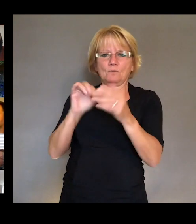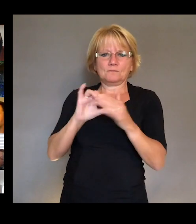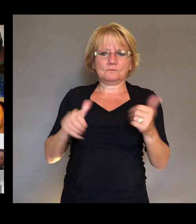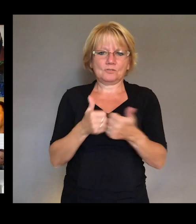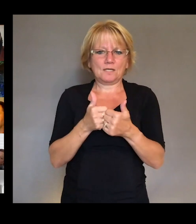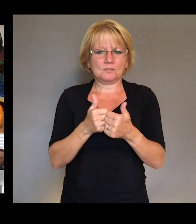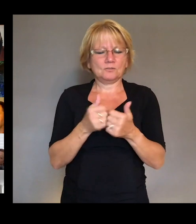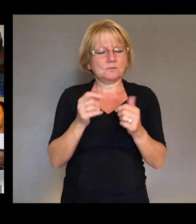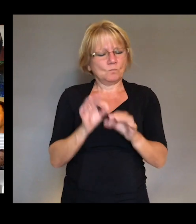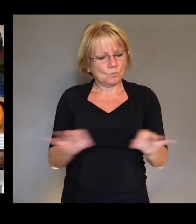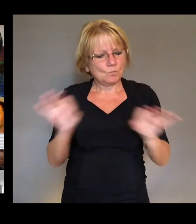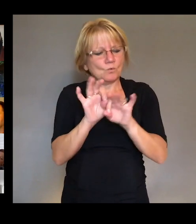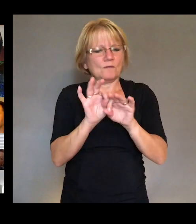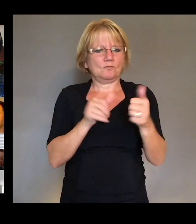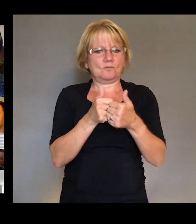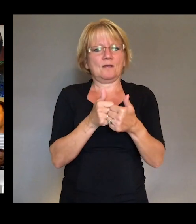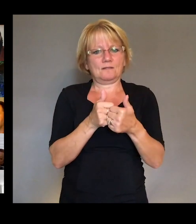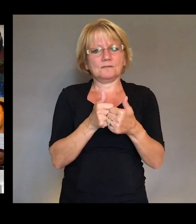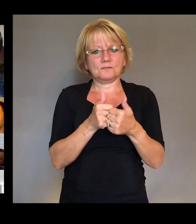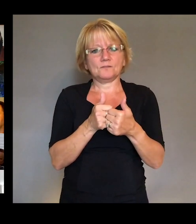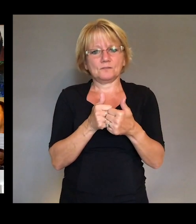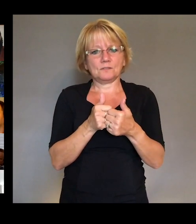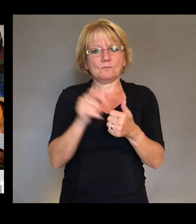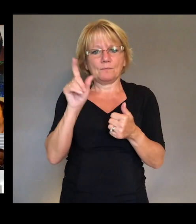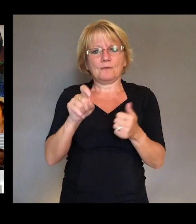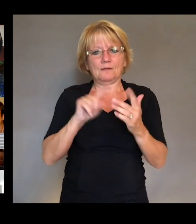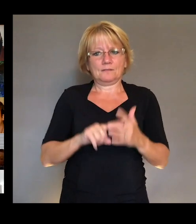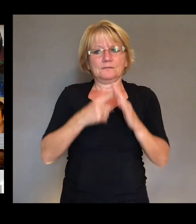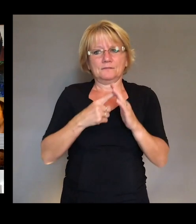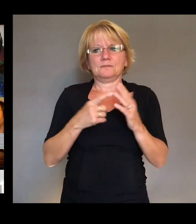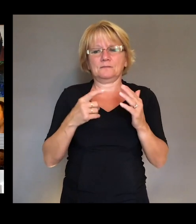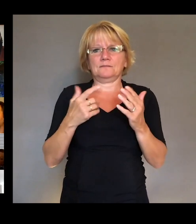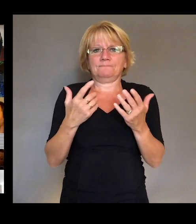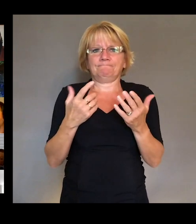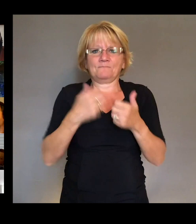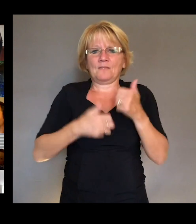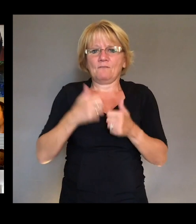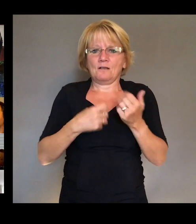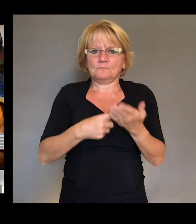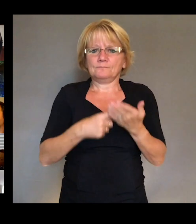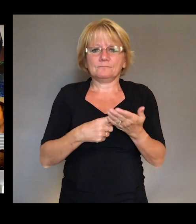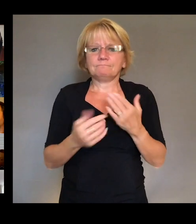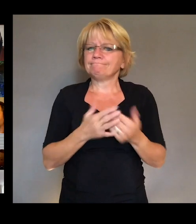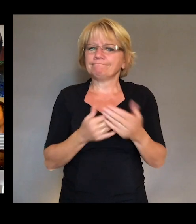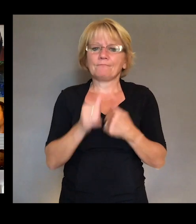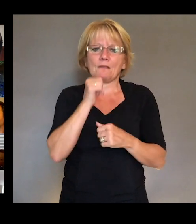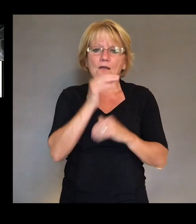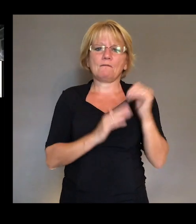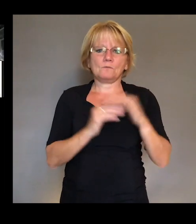I think it's a worthy one. I think we have to begin to have these difficult conversations, even if people are uncomfortable.